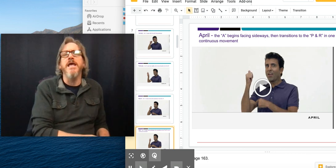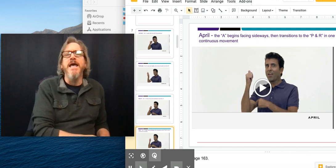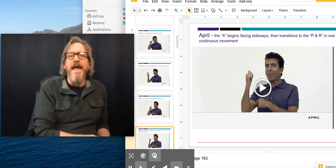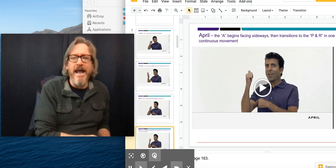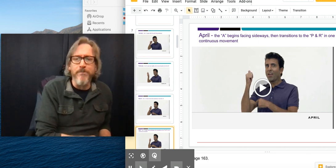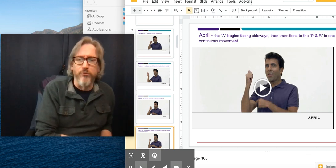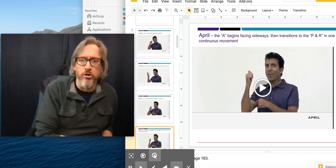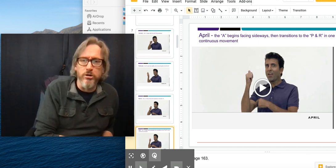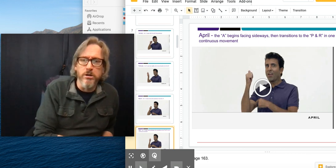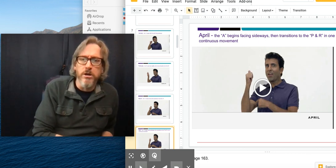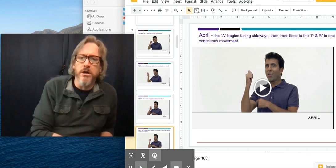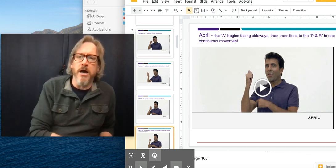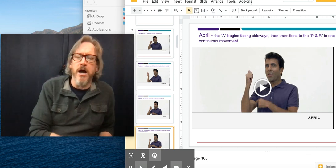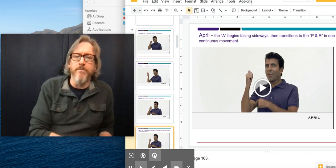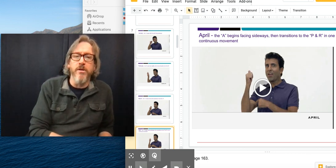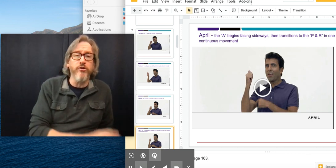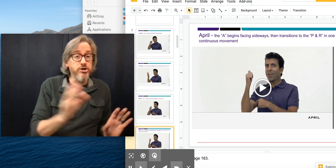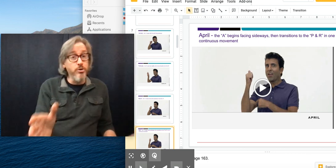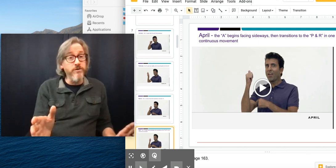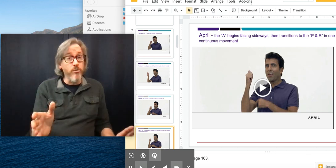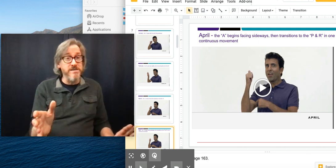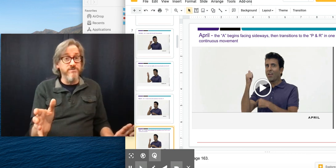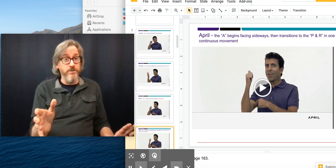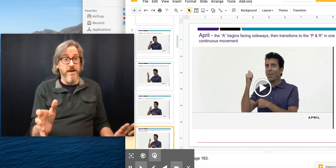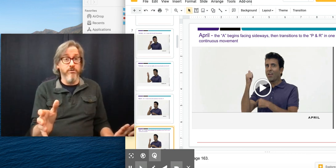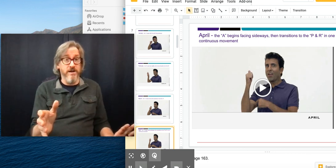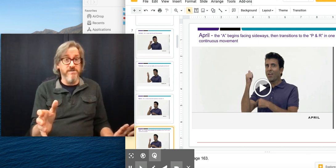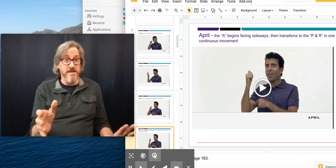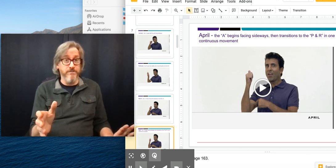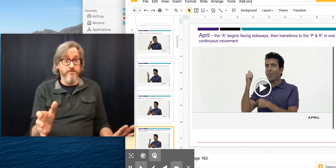April um there are two different ways of doing April that I've seen